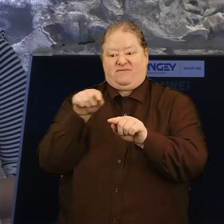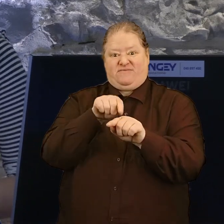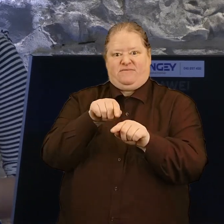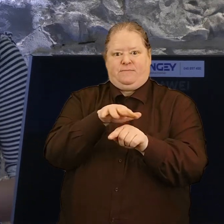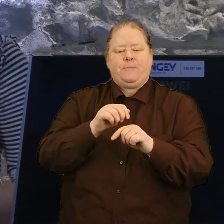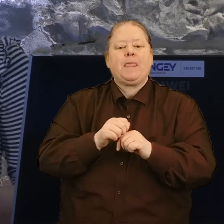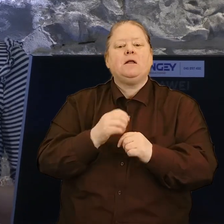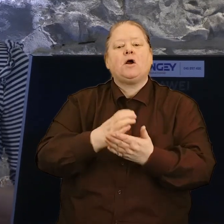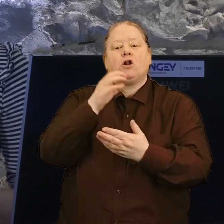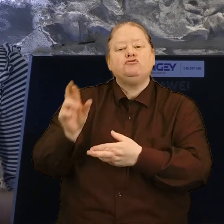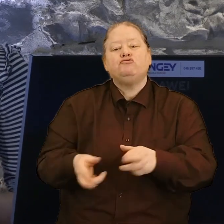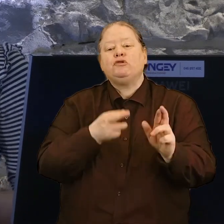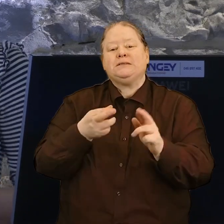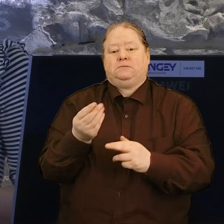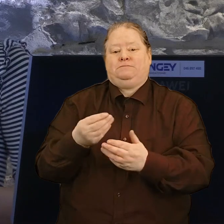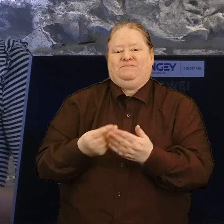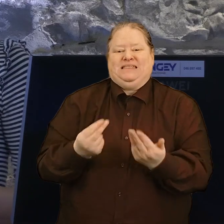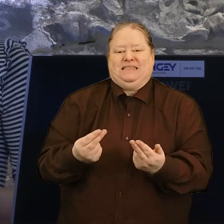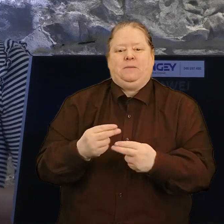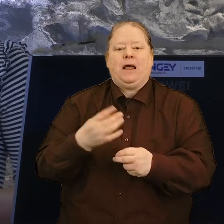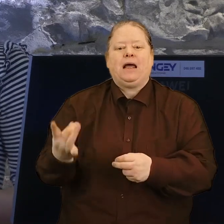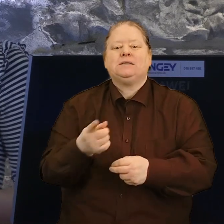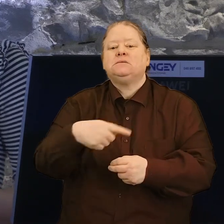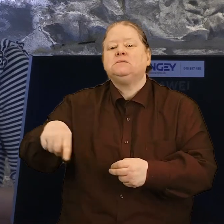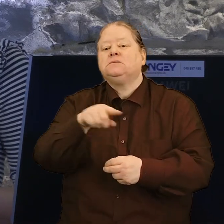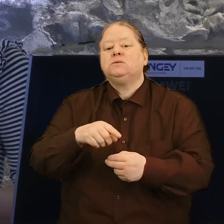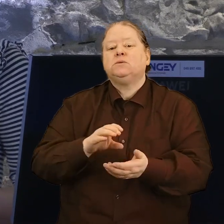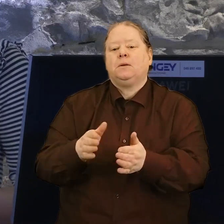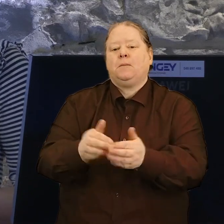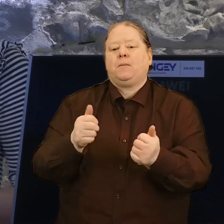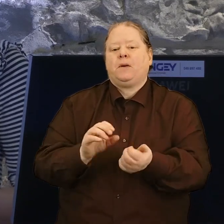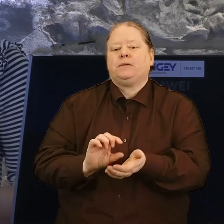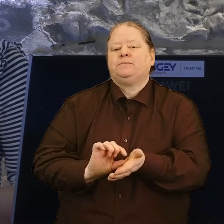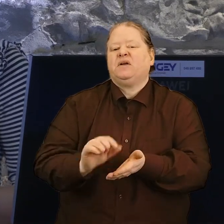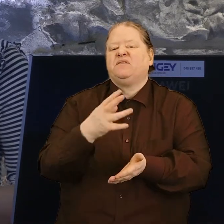The college raised the capital needed by asking its licencing fellows to purchase debentures of £50 at 4% interest, confident